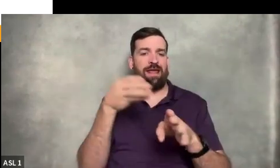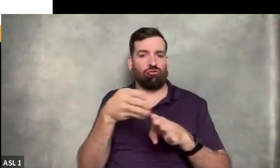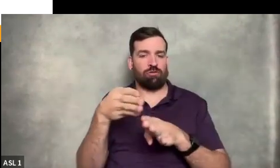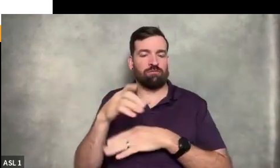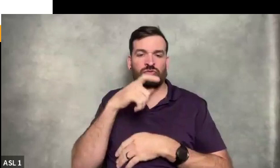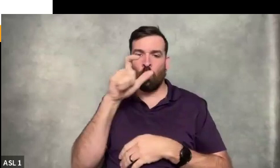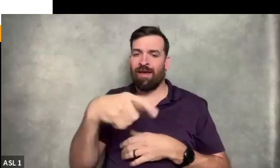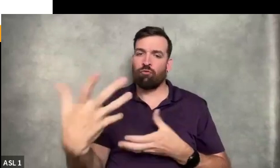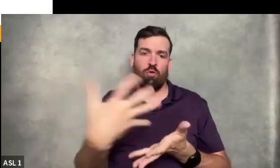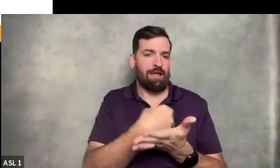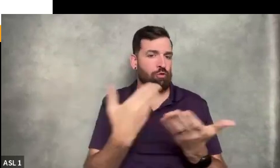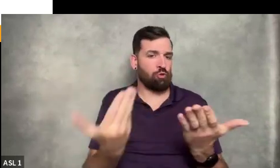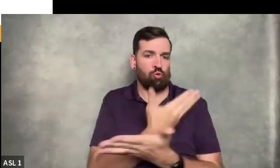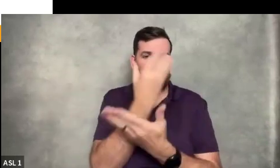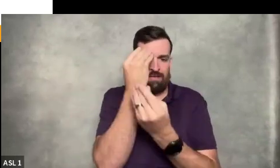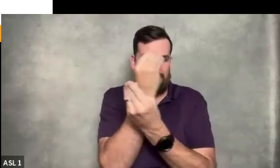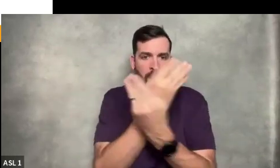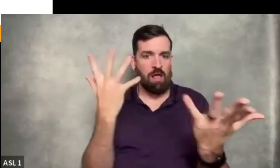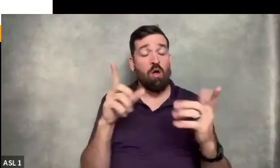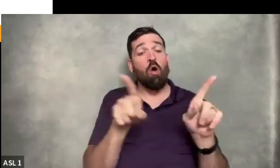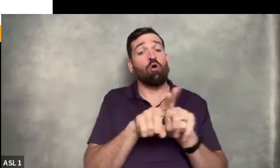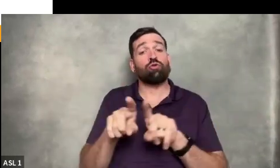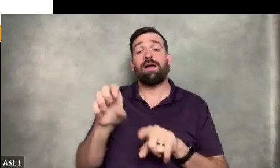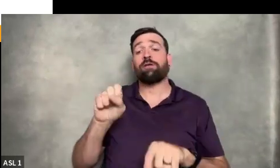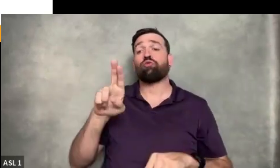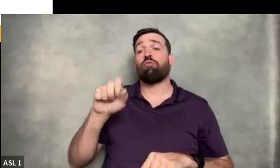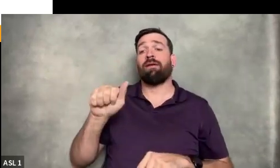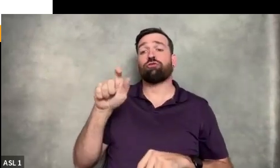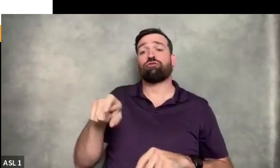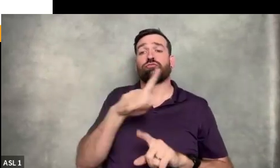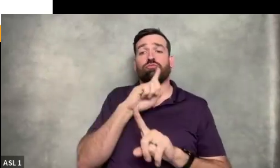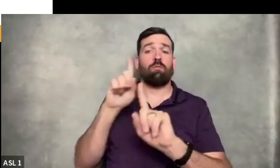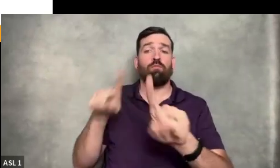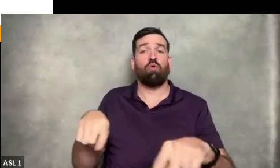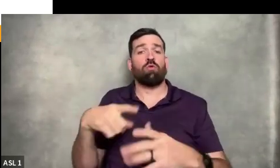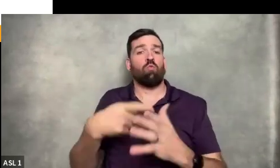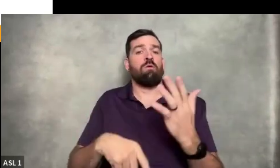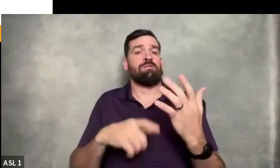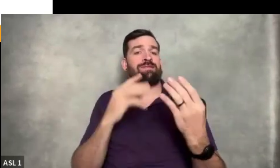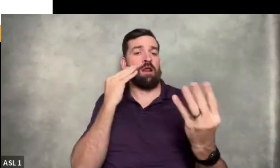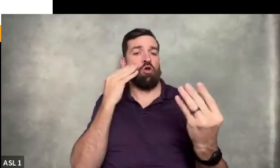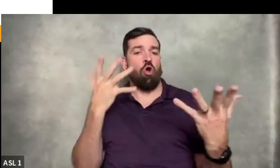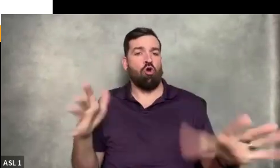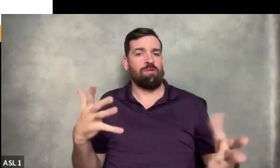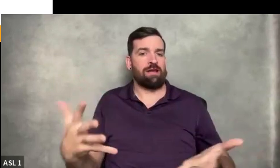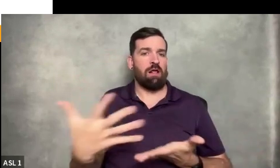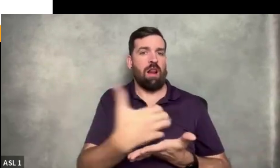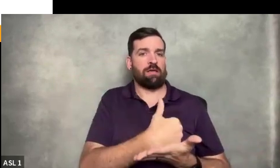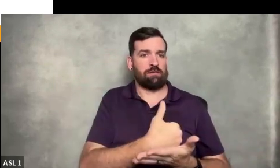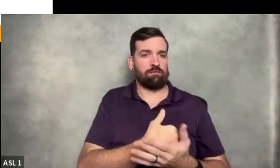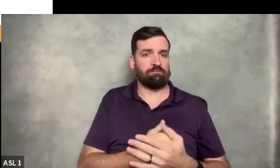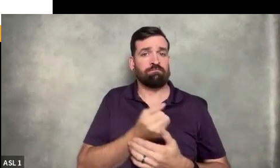new data. Rather SUA should report on the data they are already collecting. Several years ago,